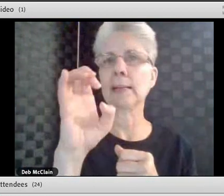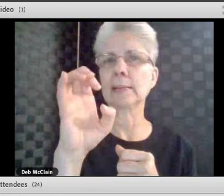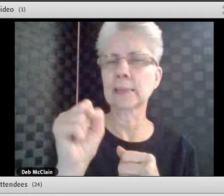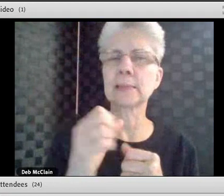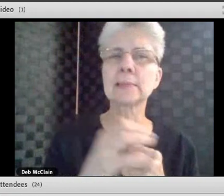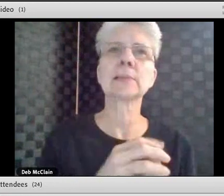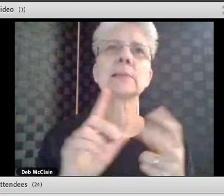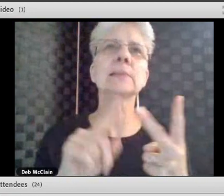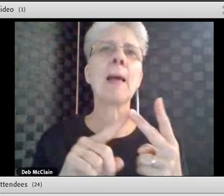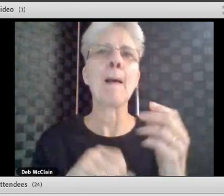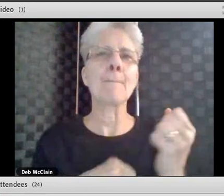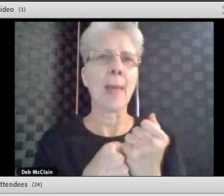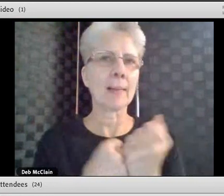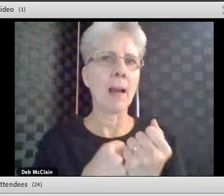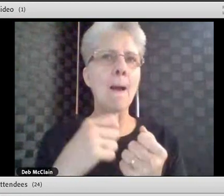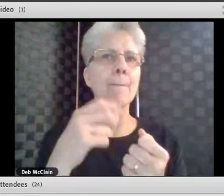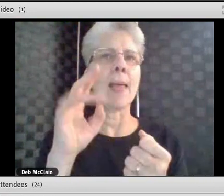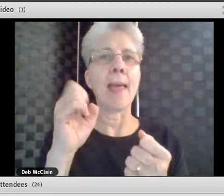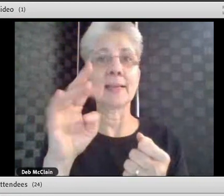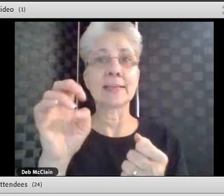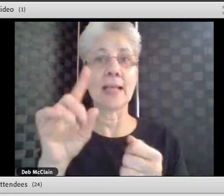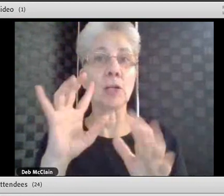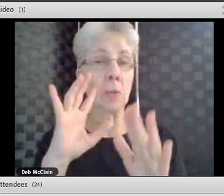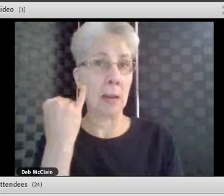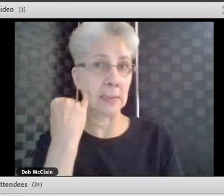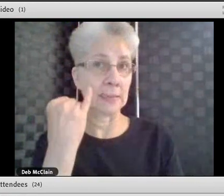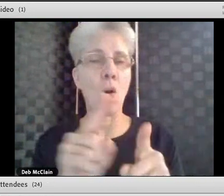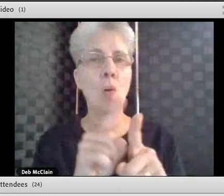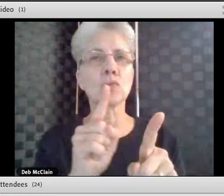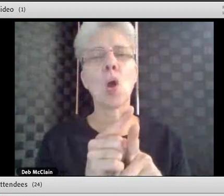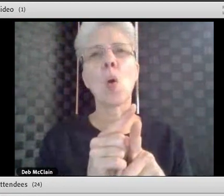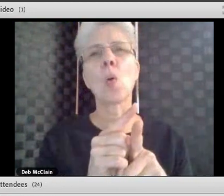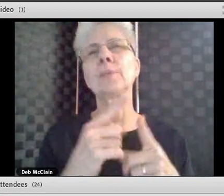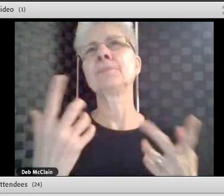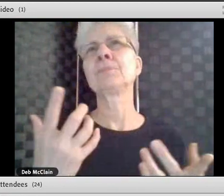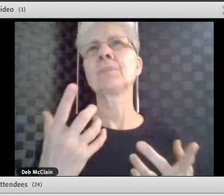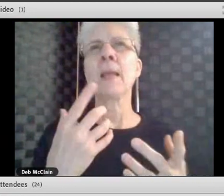travel cases, a backup headset, great idea,